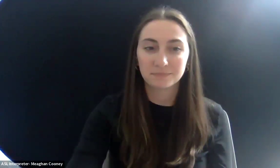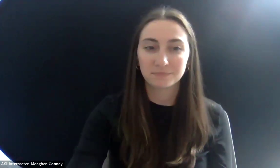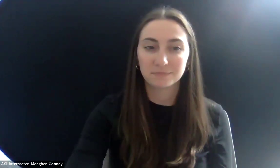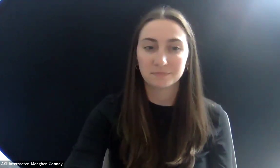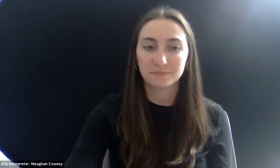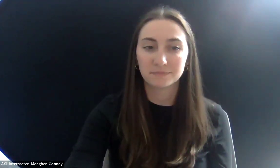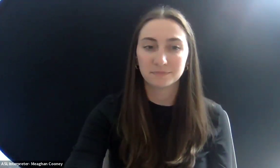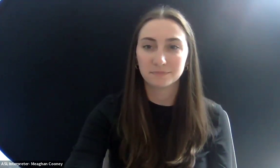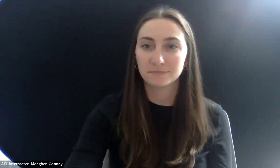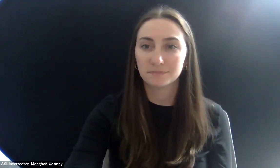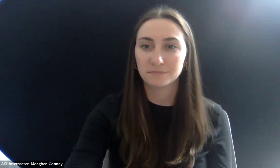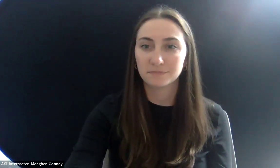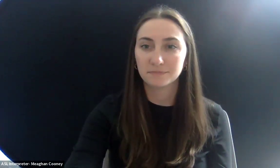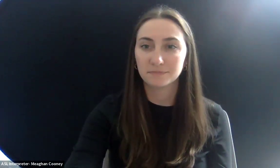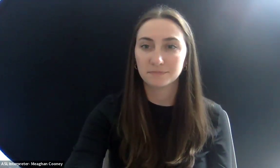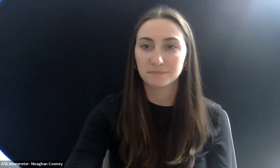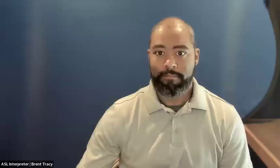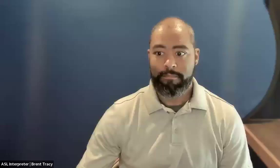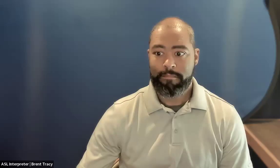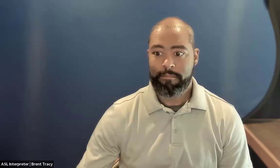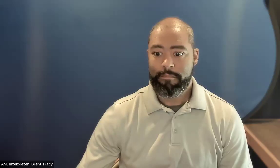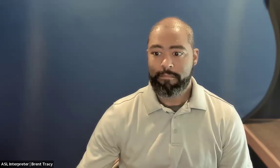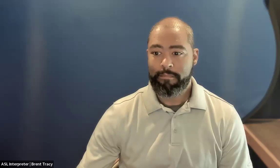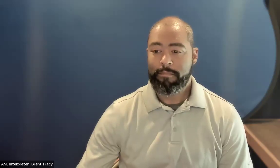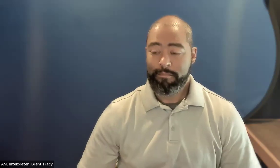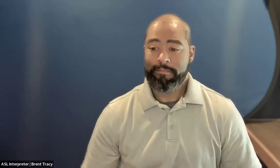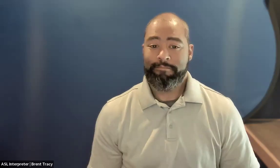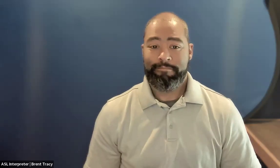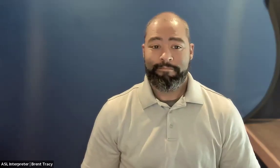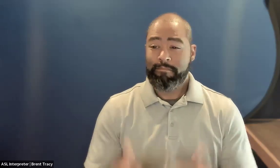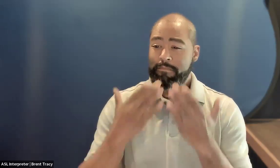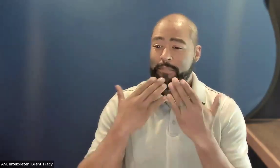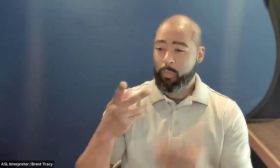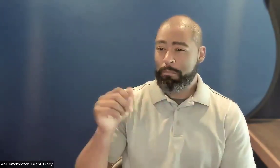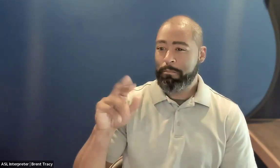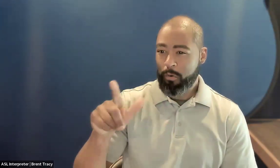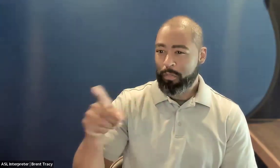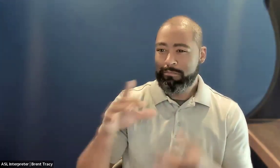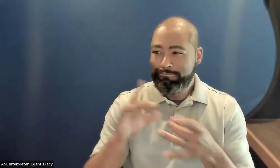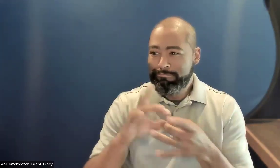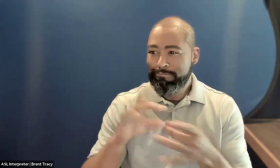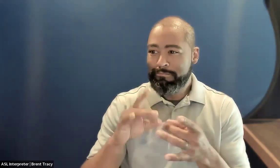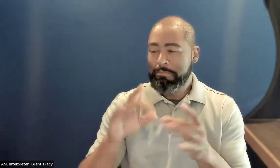OK, thanks Paul. So, yeah, I know, I know some of this is somewhat technical, but